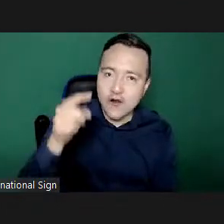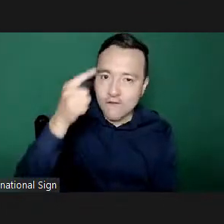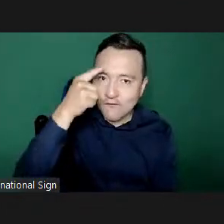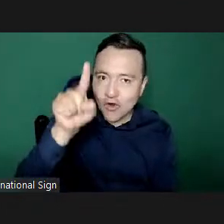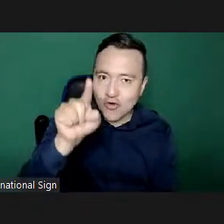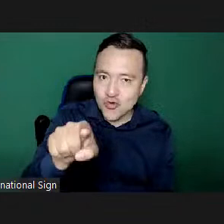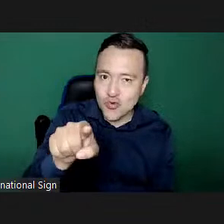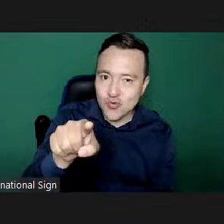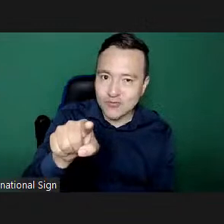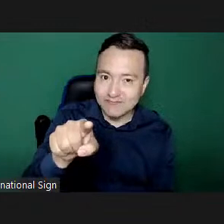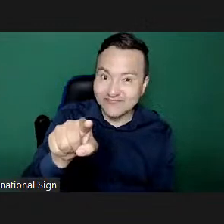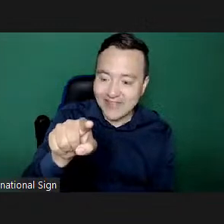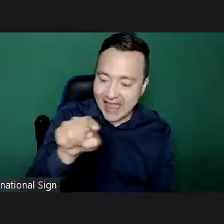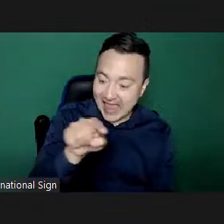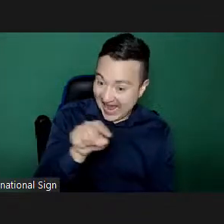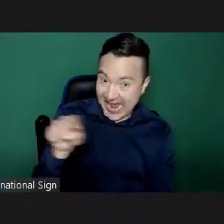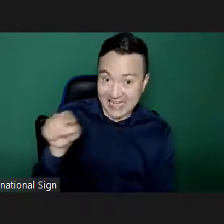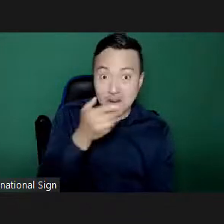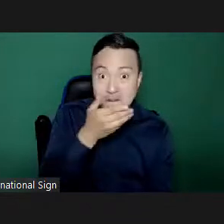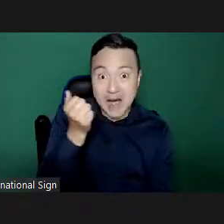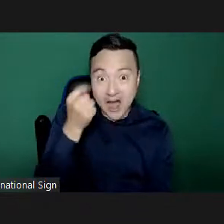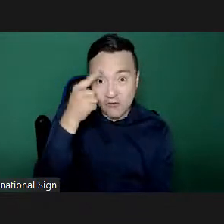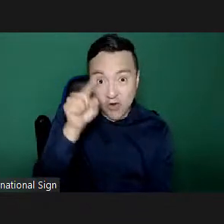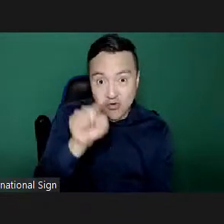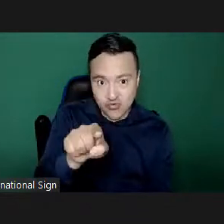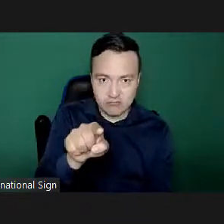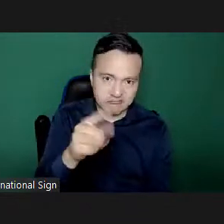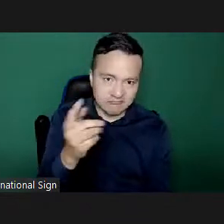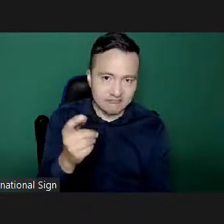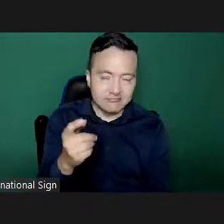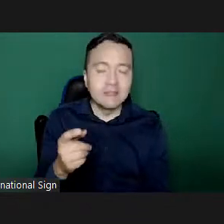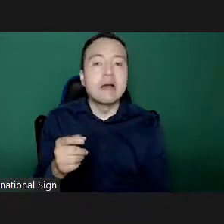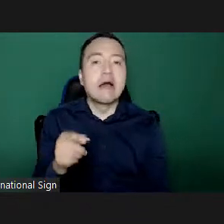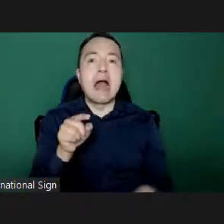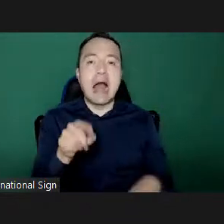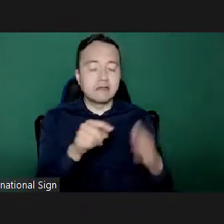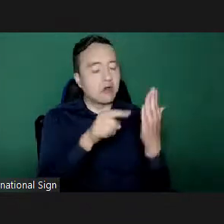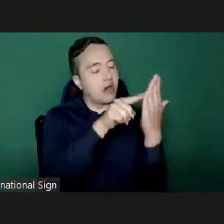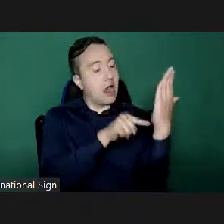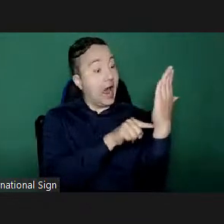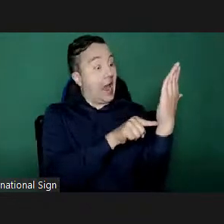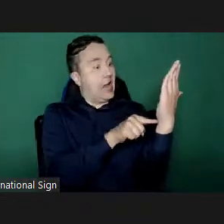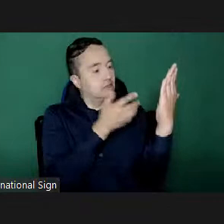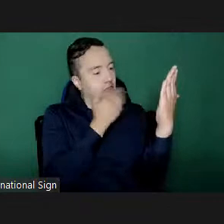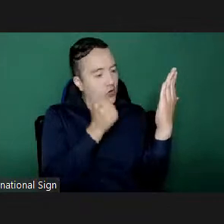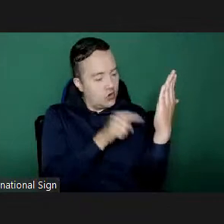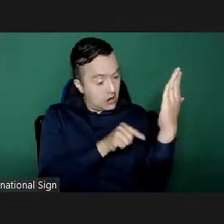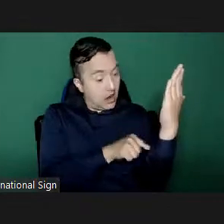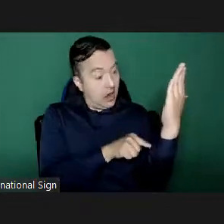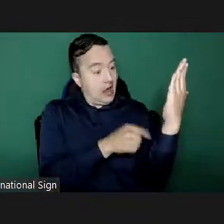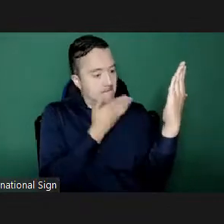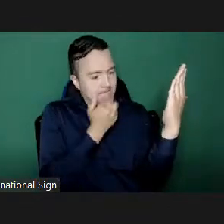We feel it's a start towards nudging consumers towards healthier options. Next slide.